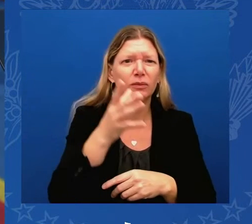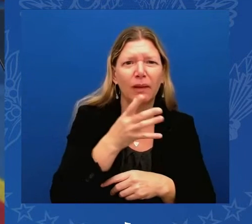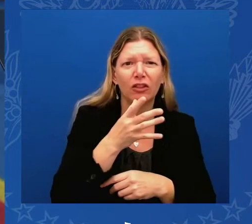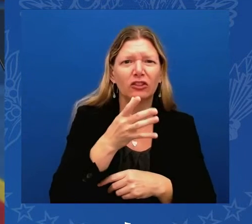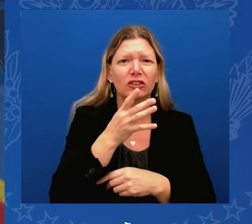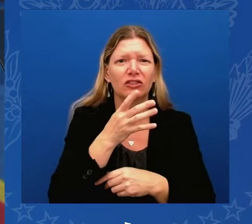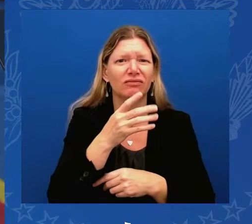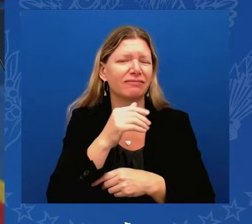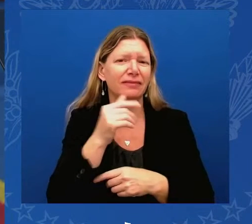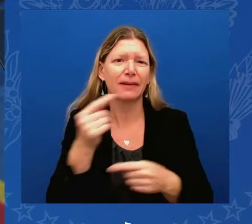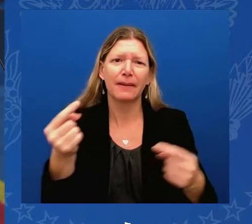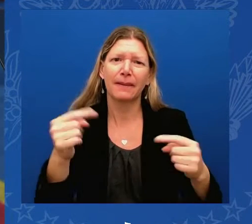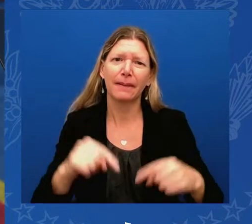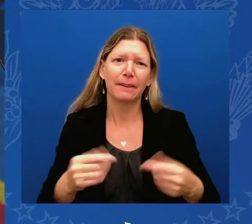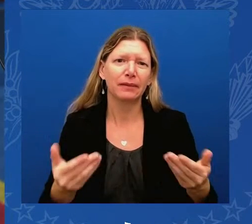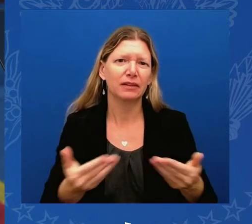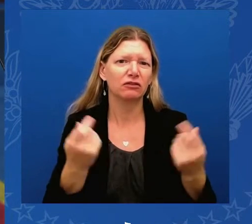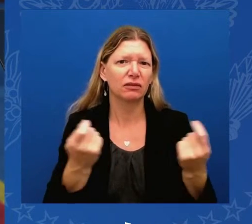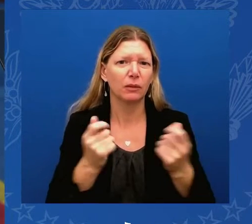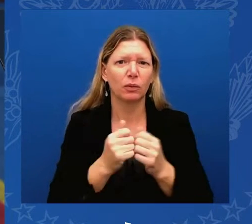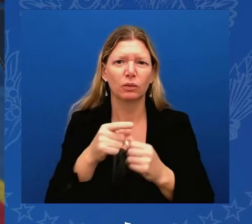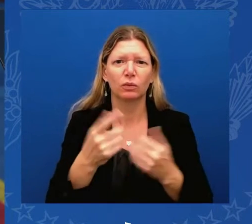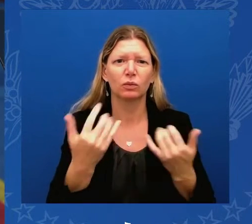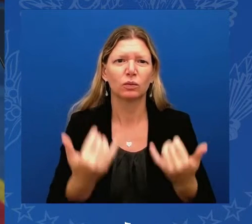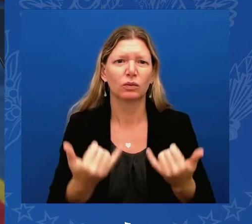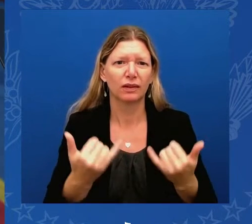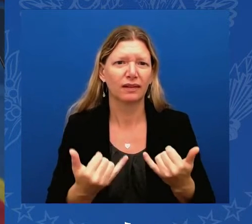You started college just as George Floyd was murdered